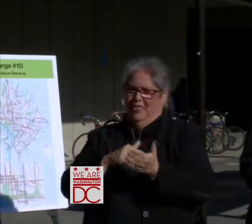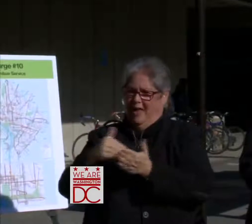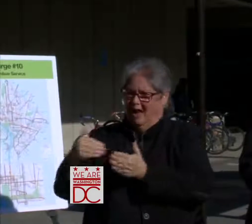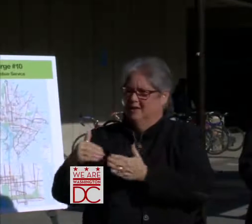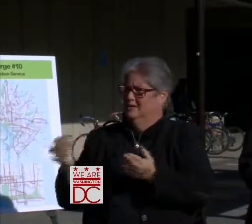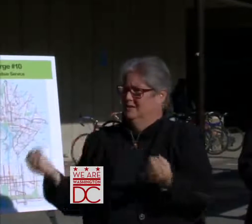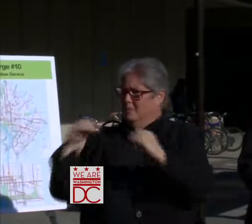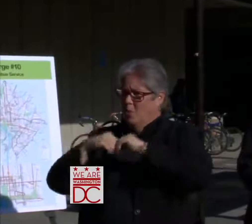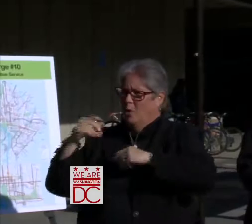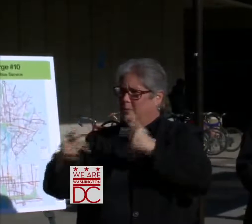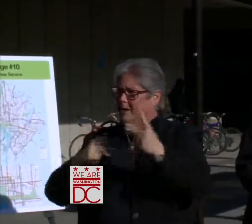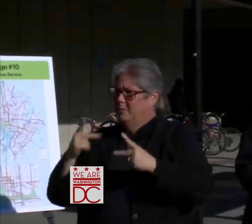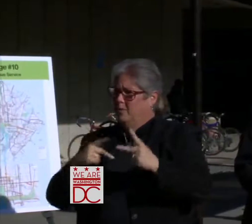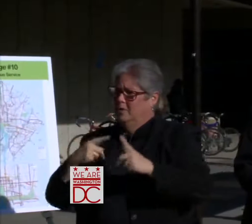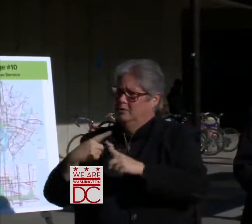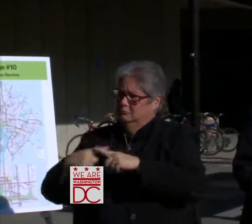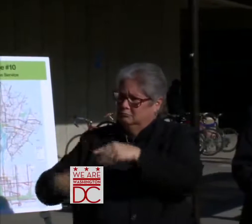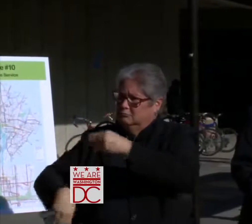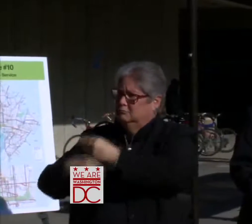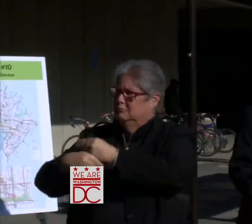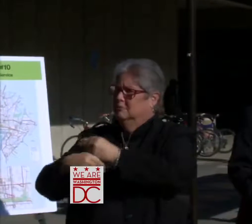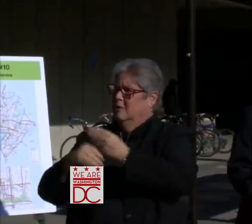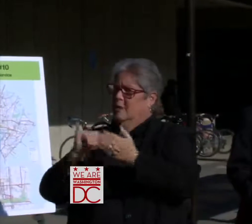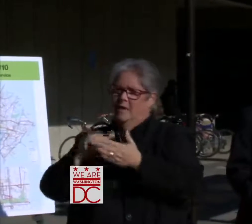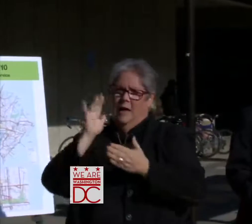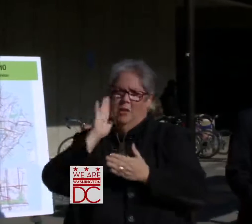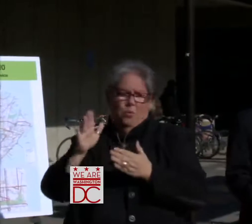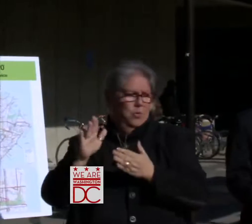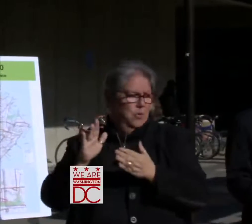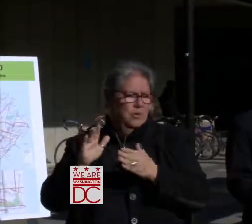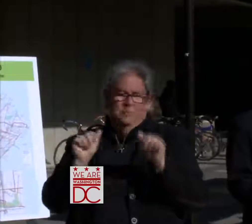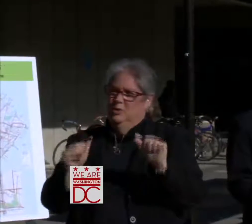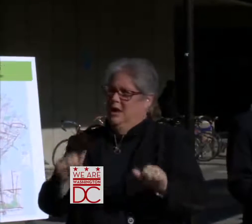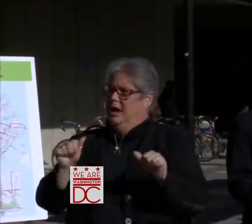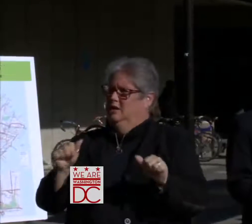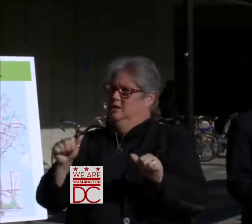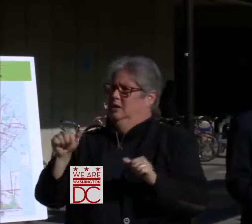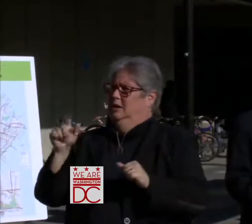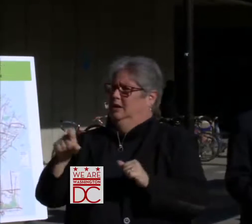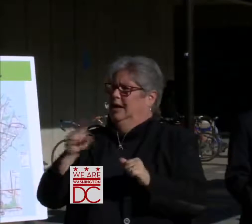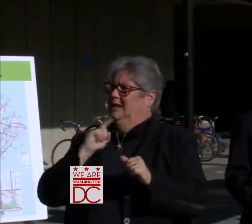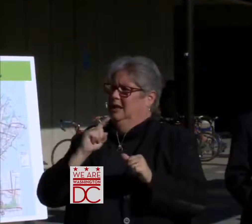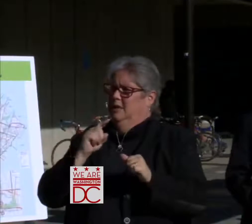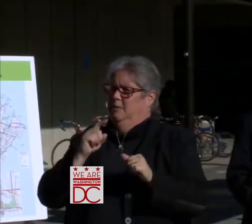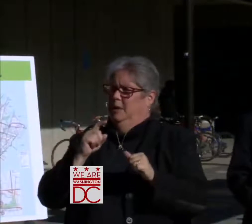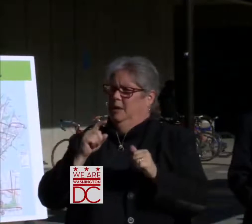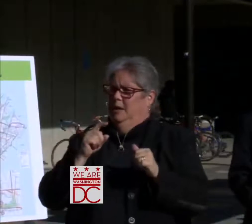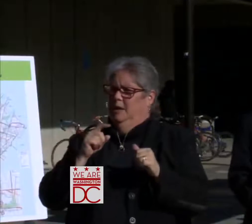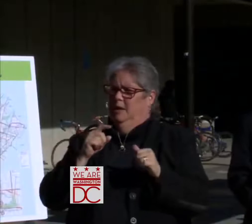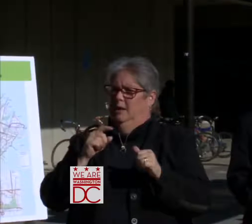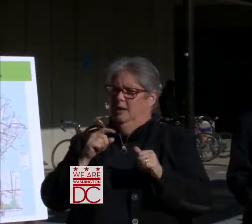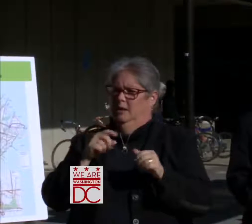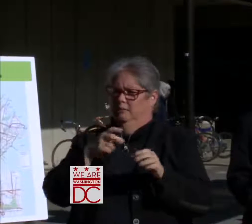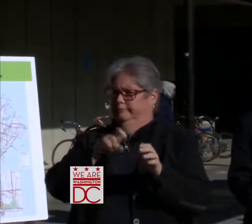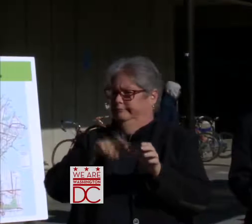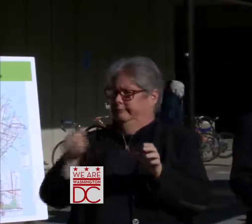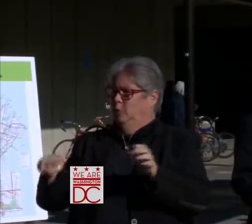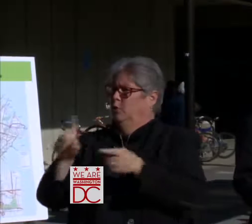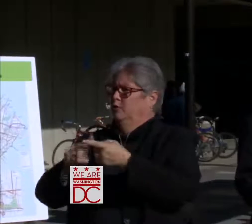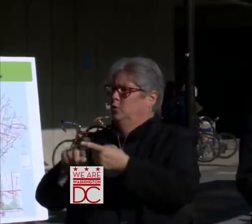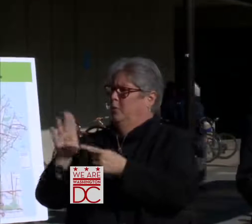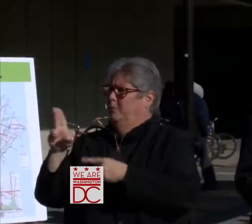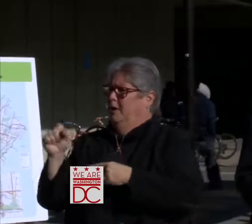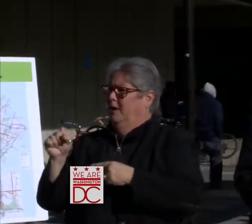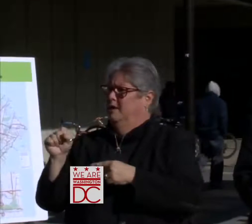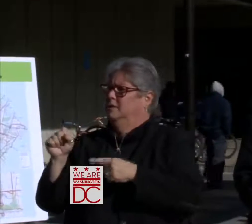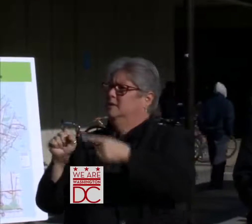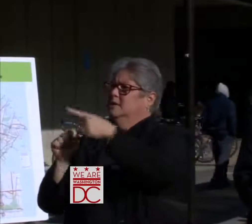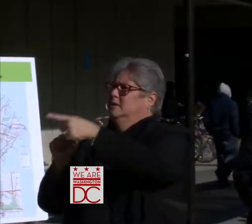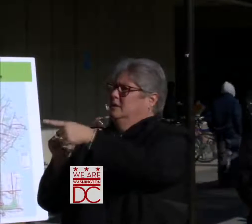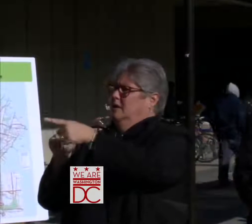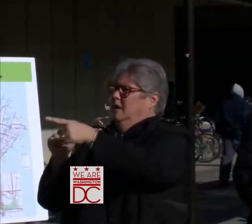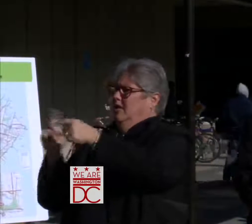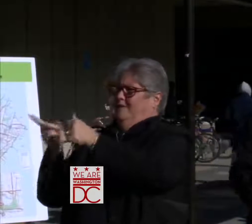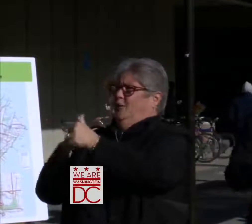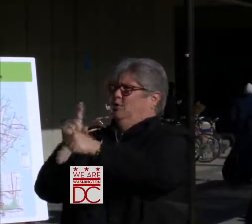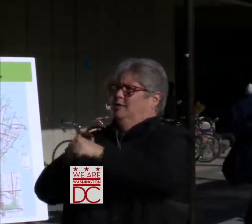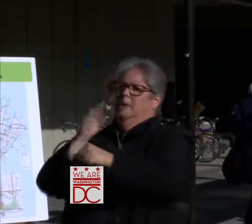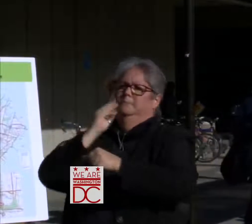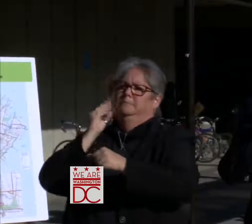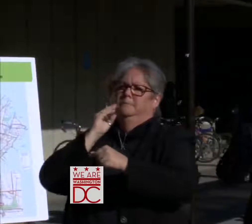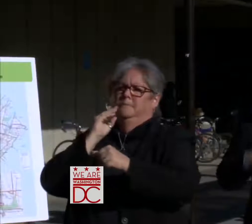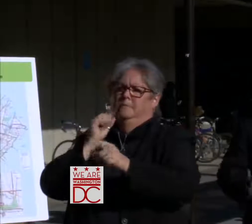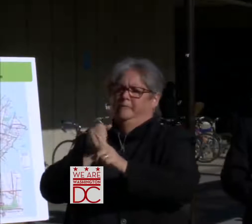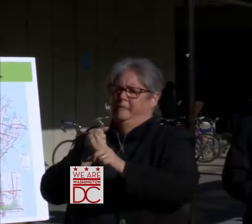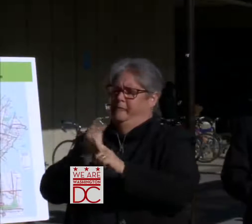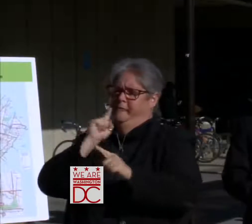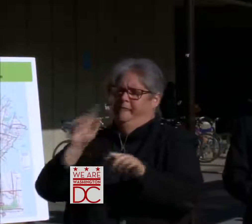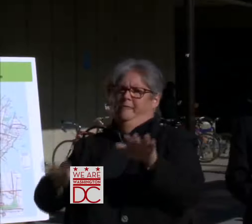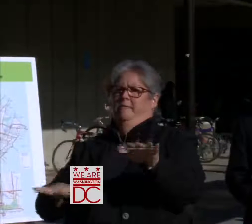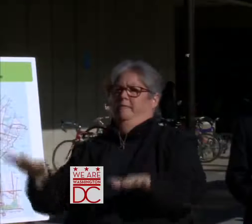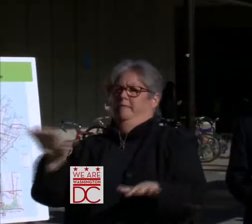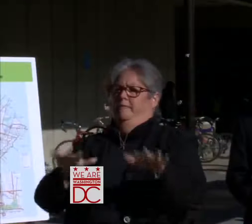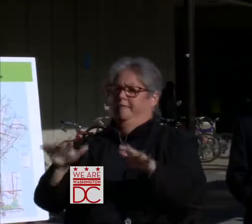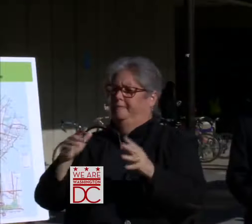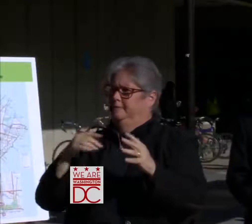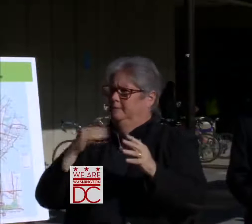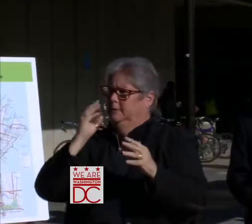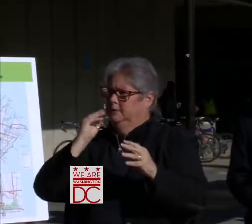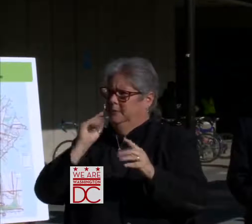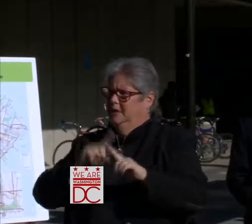PEOPLE WHO WOULD POTENTIALLY NEED TO BE MOVED ON TO A BUS.